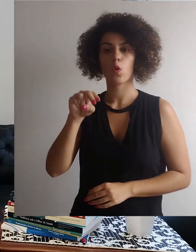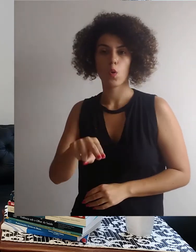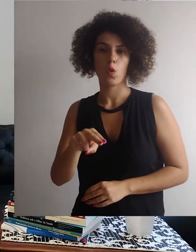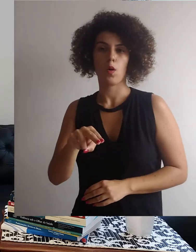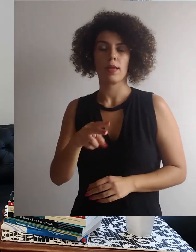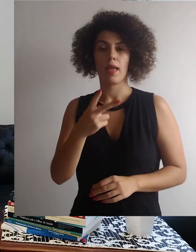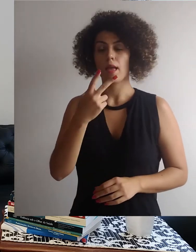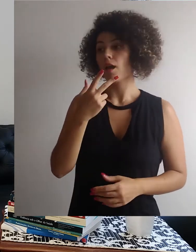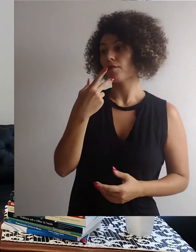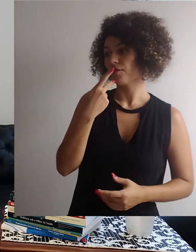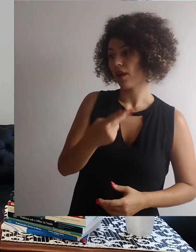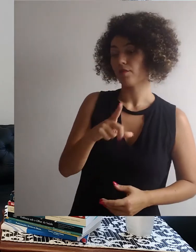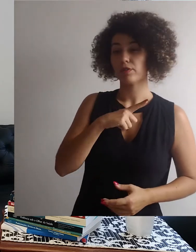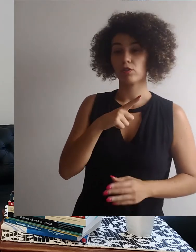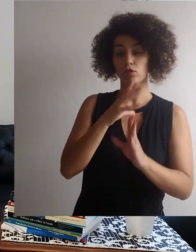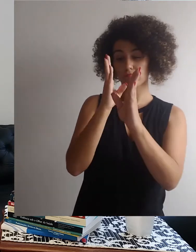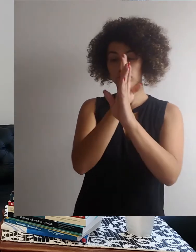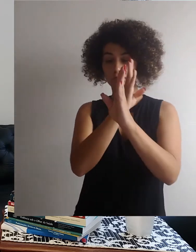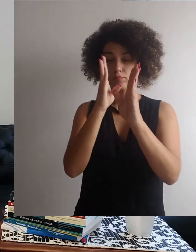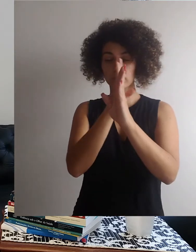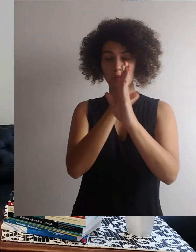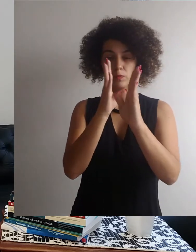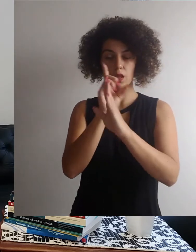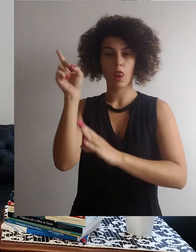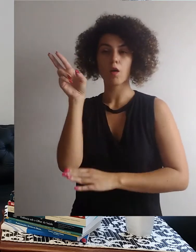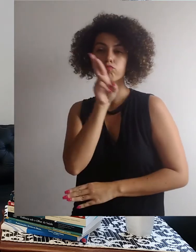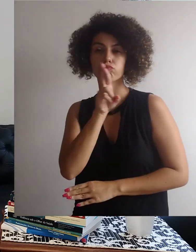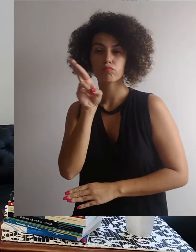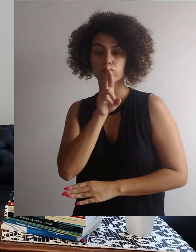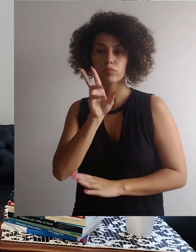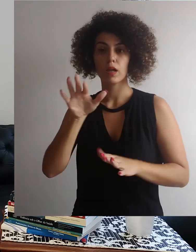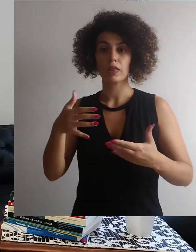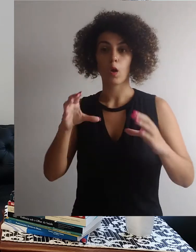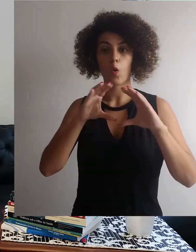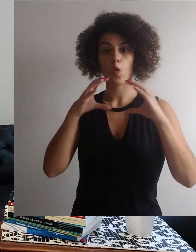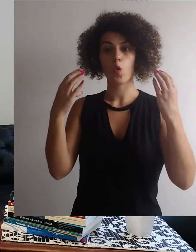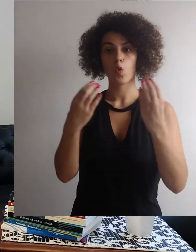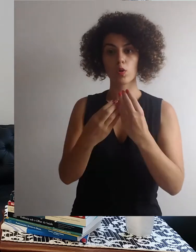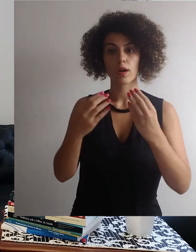by communism and a Soviet spy , Vargas dissolves the National Congress again,